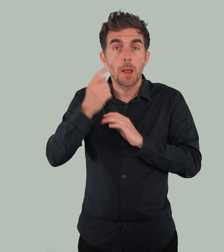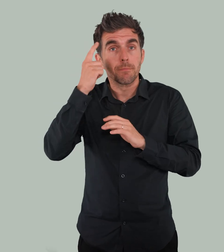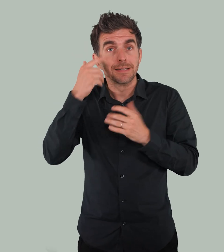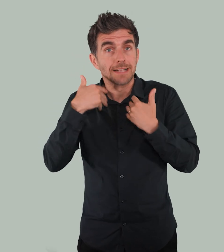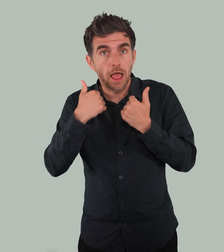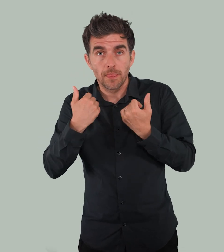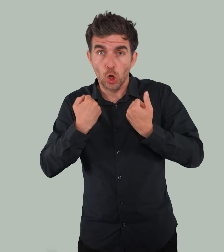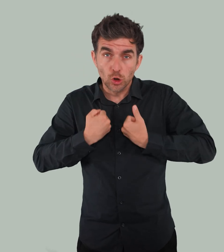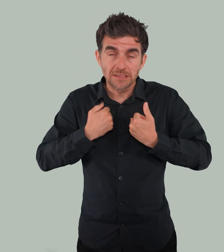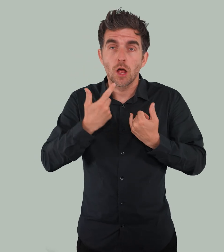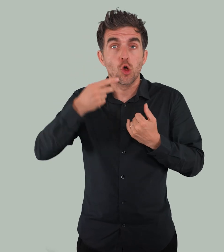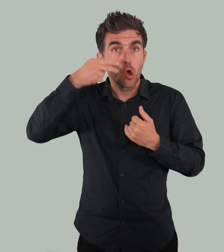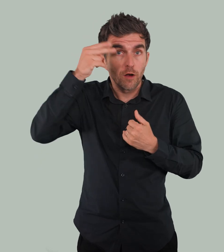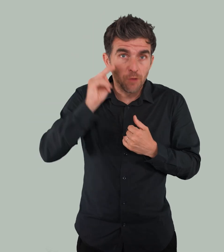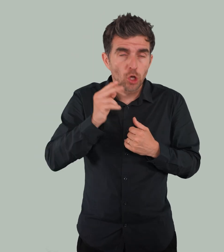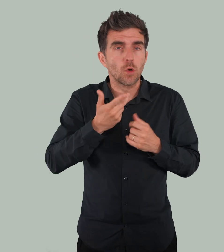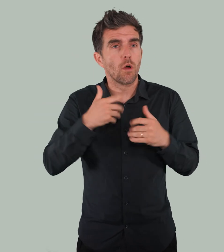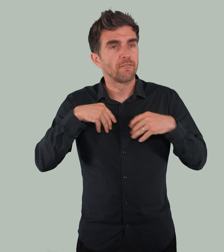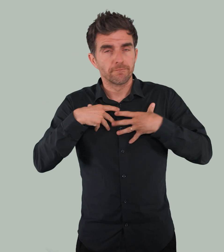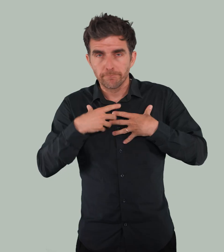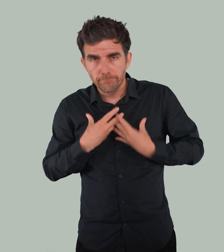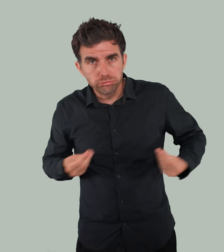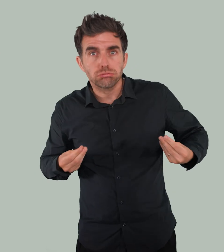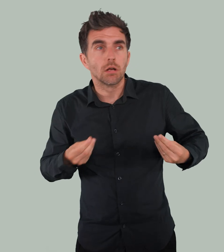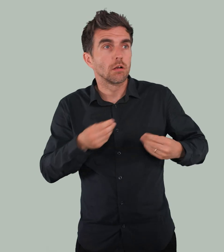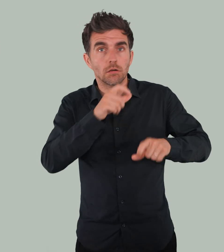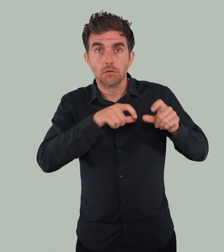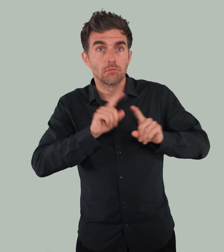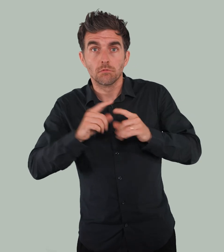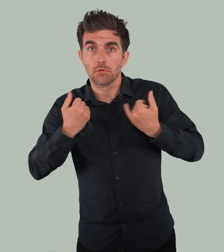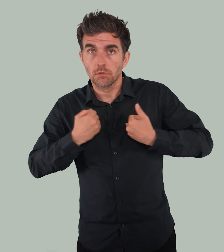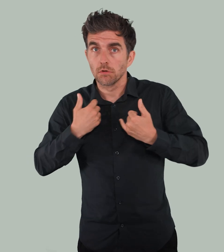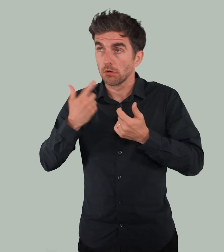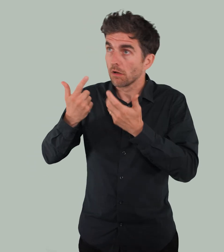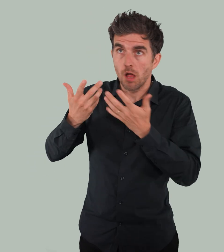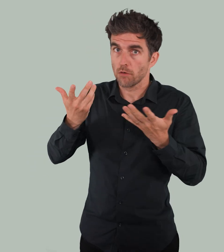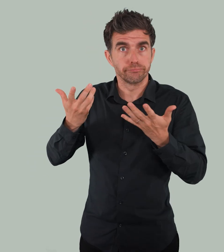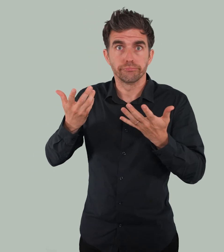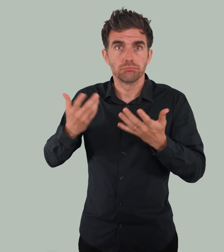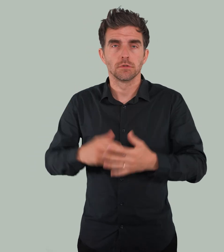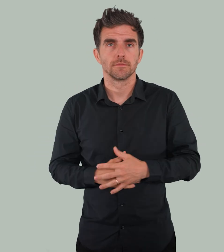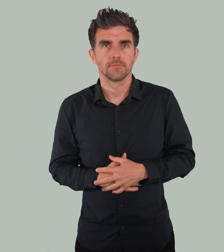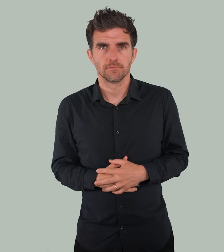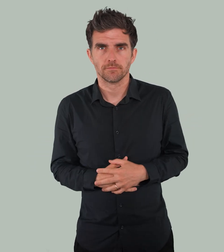mental health conditions, neurodivergence, or fatigue-related conditions.